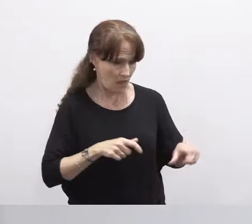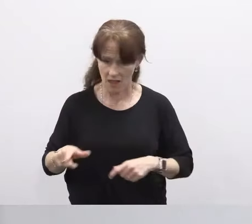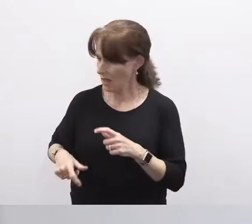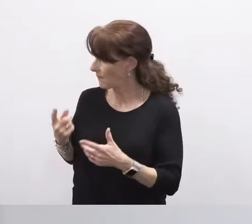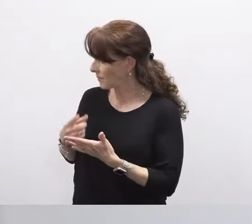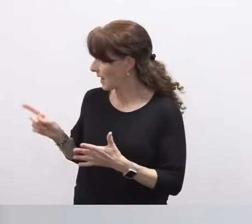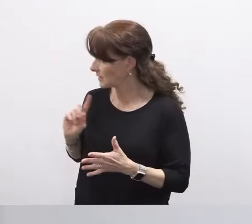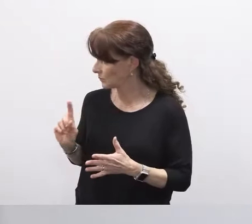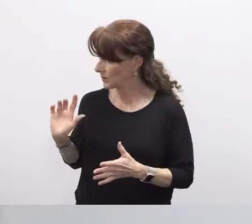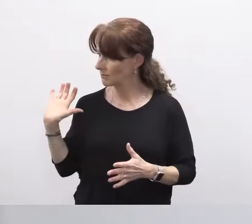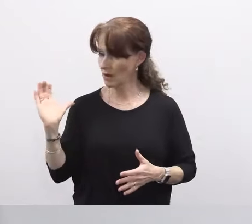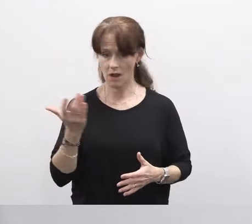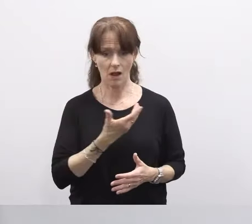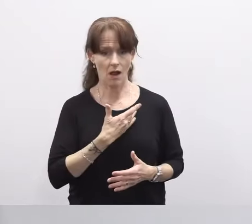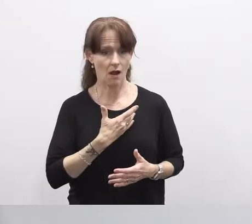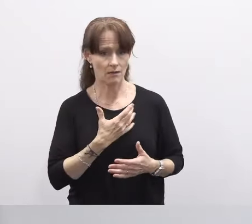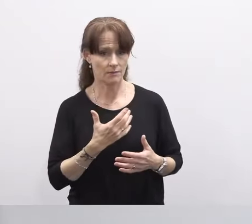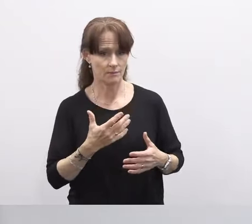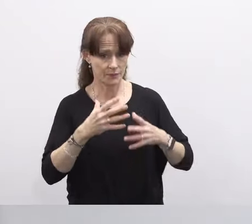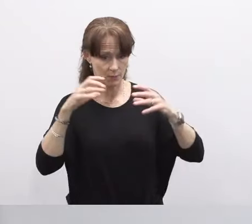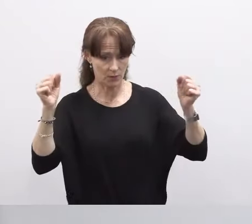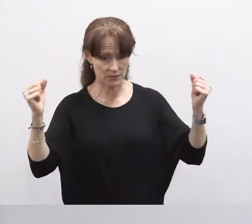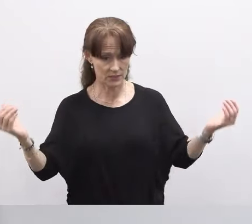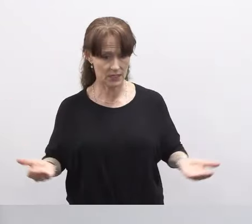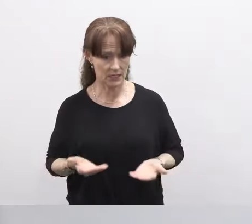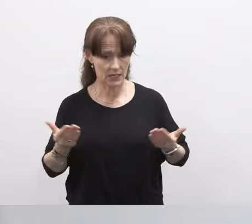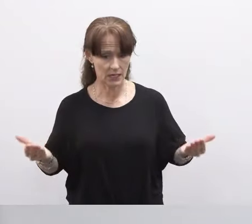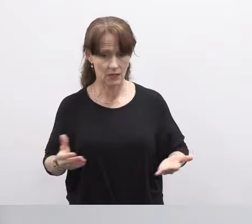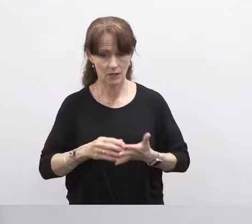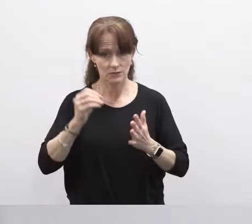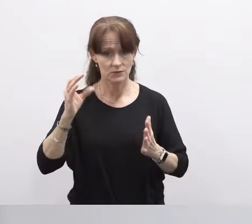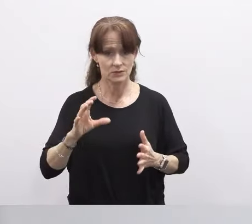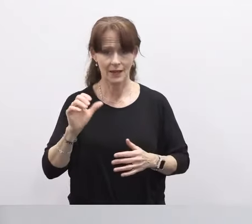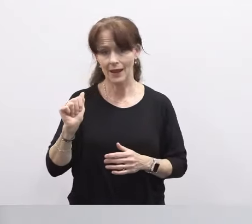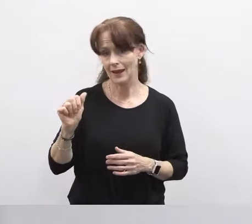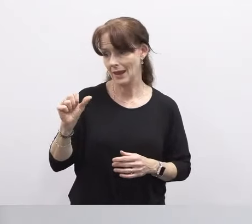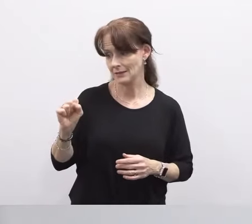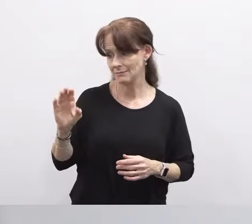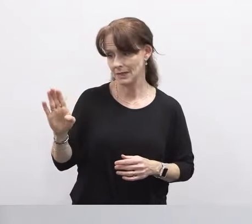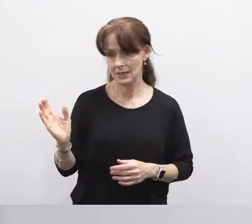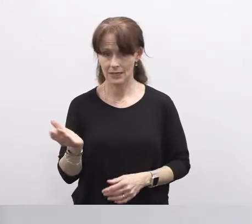We have our president here of the student body and then I have a follow up question for you.